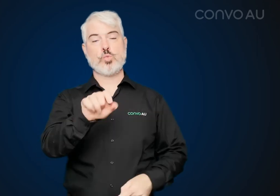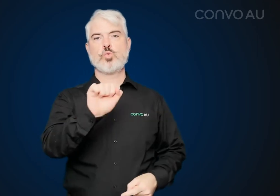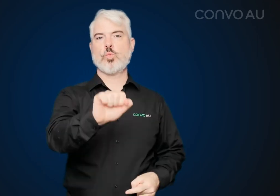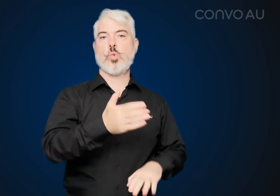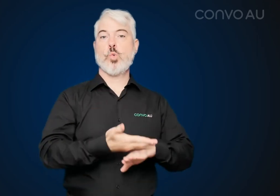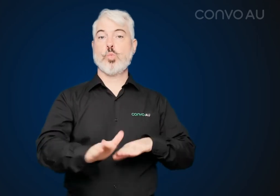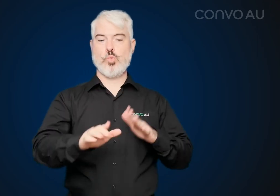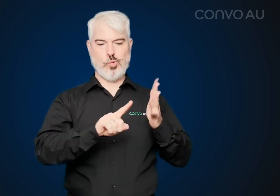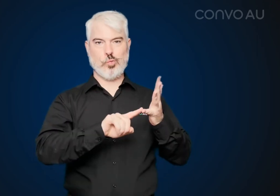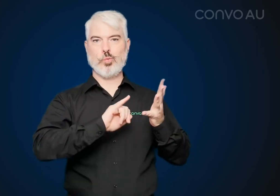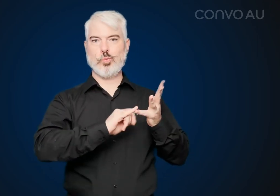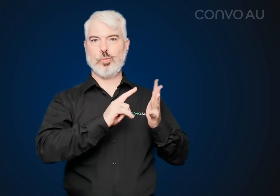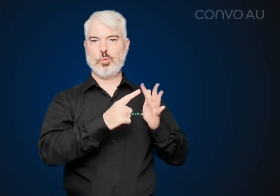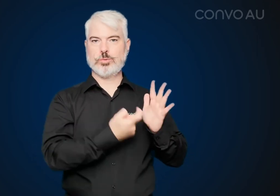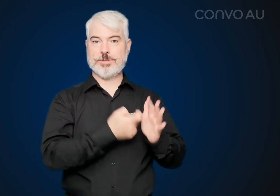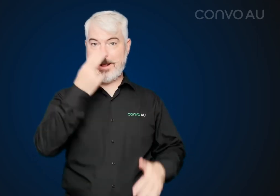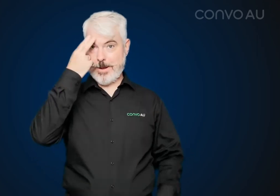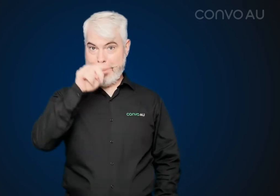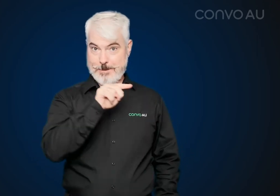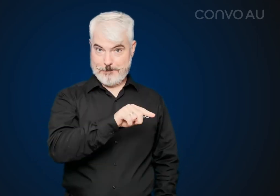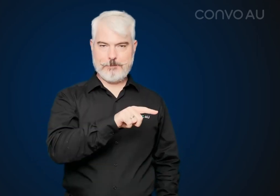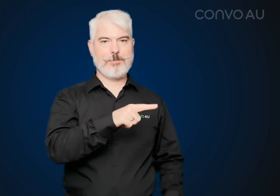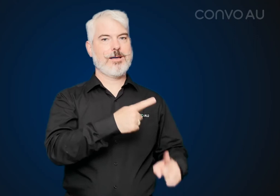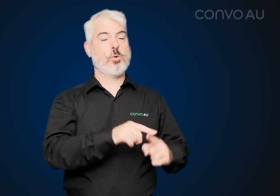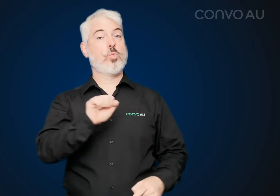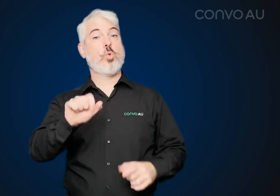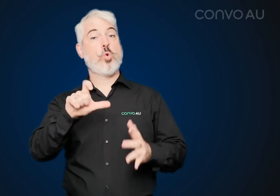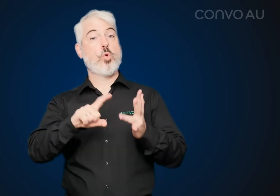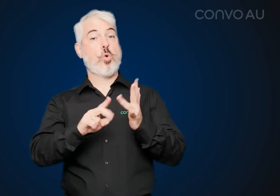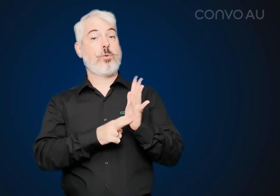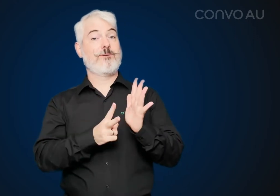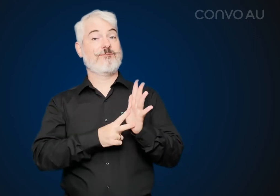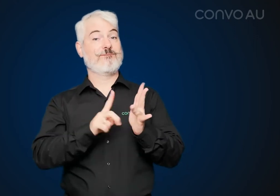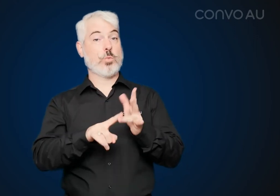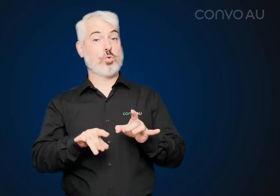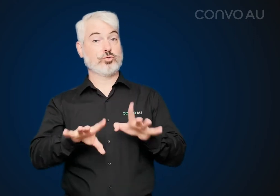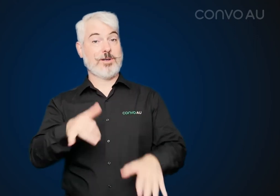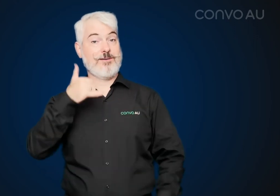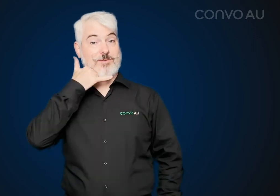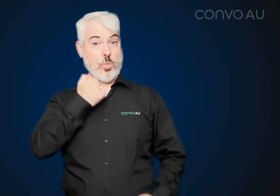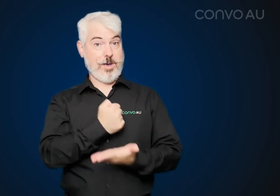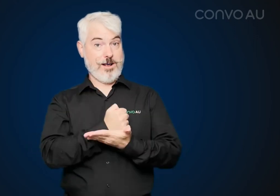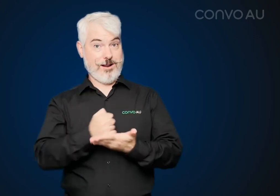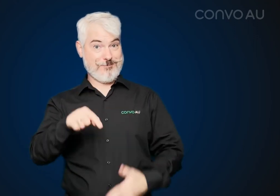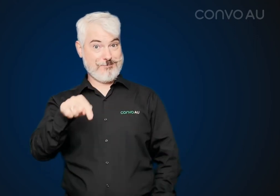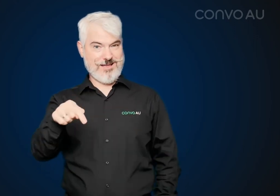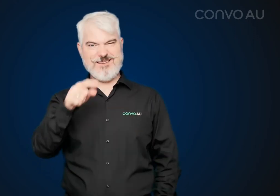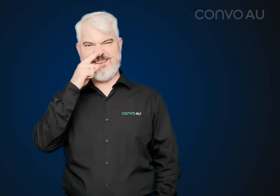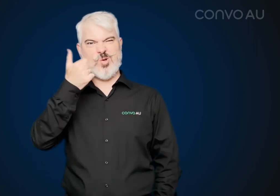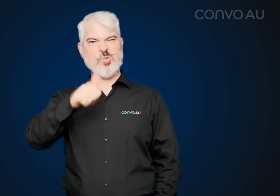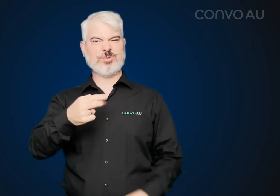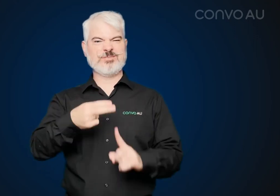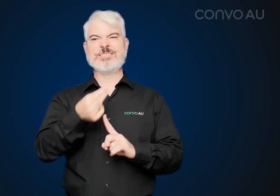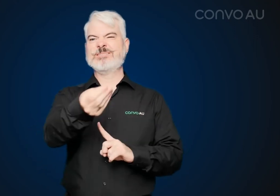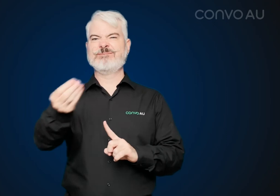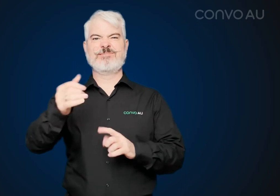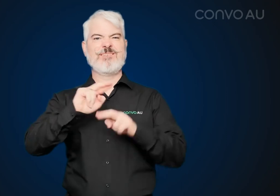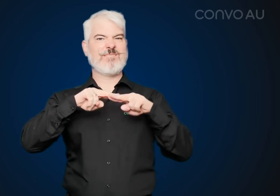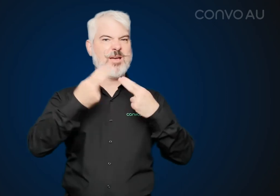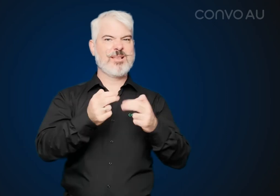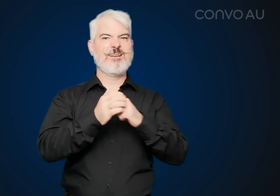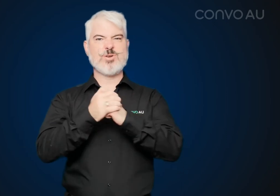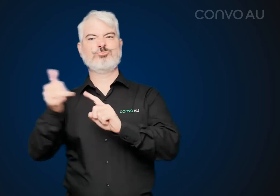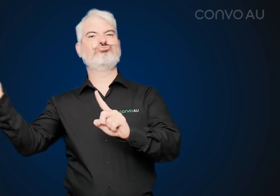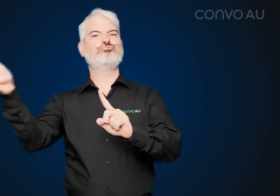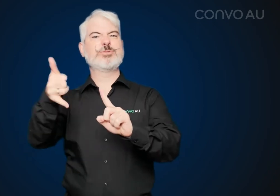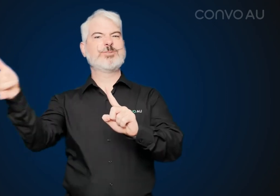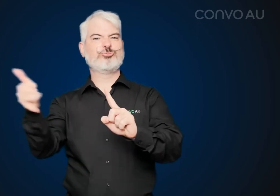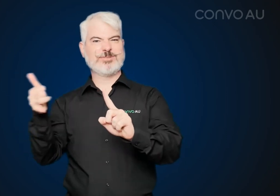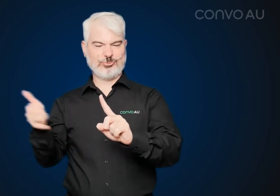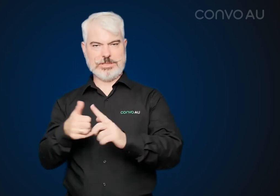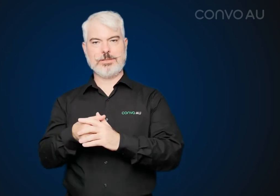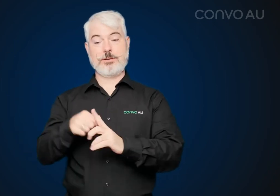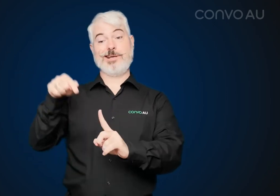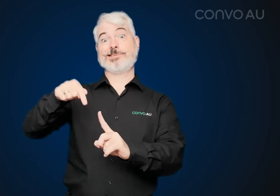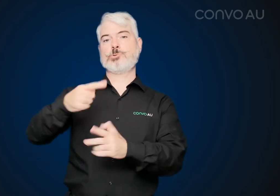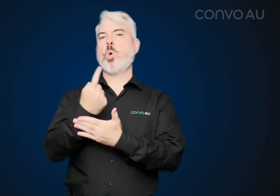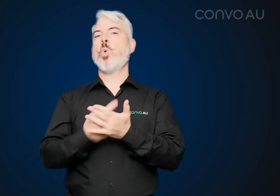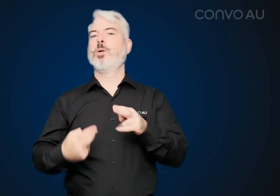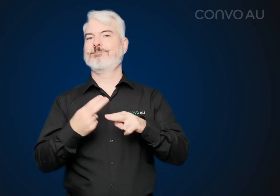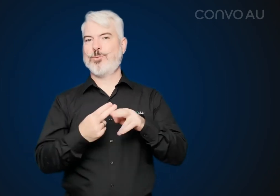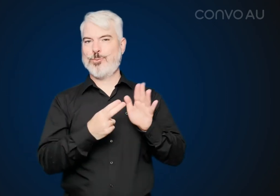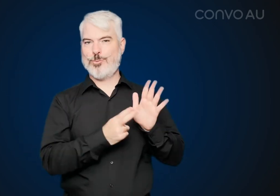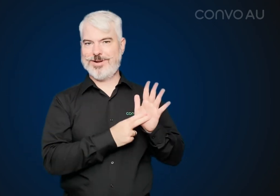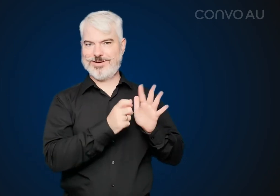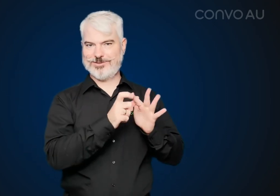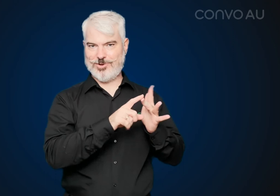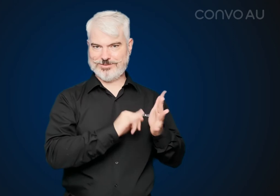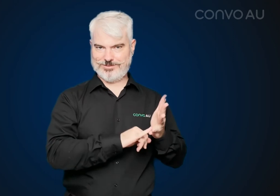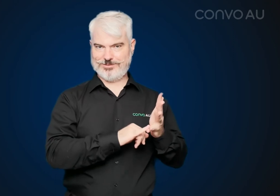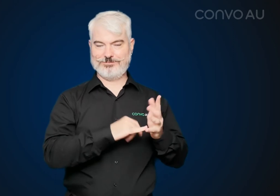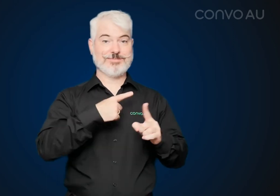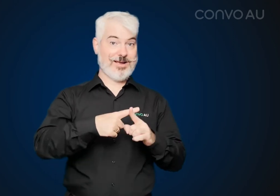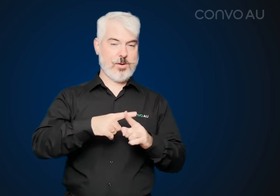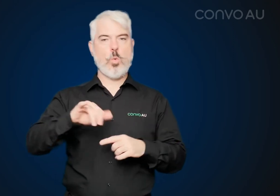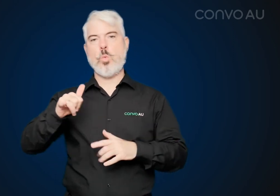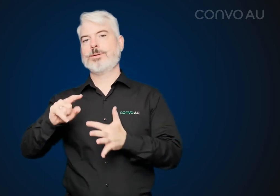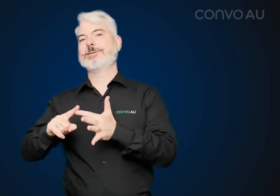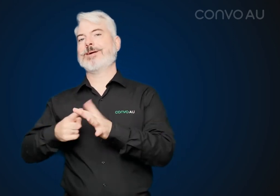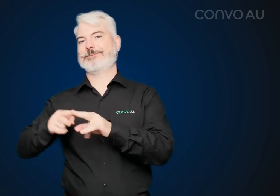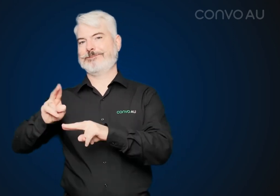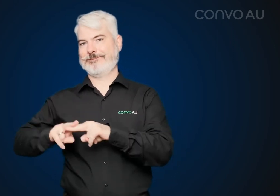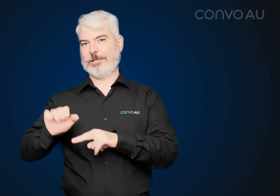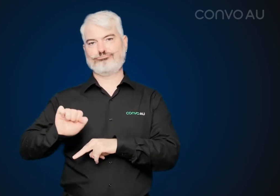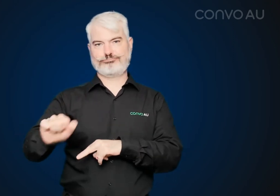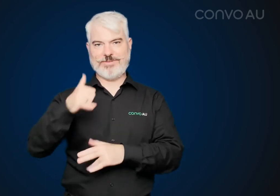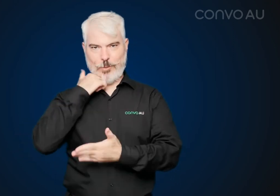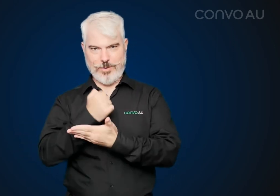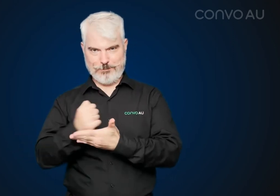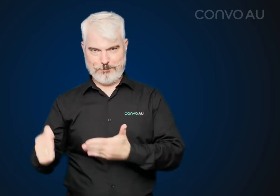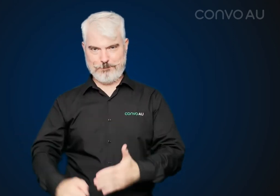and send you your username and your Convo Australia phone number (only for NDIS and EAF plans),